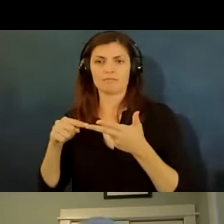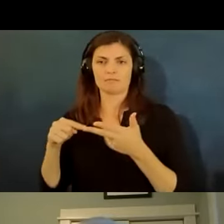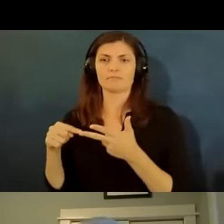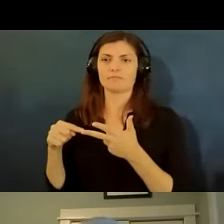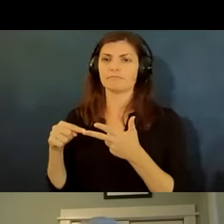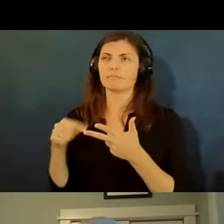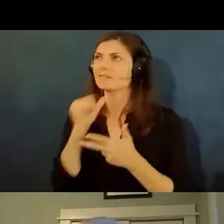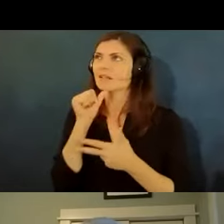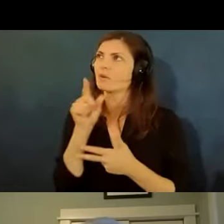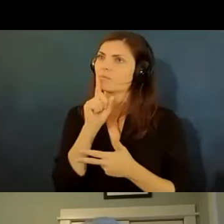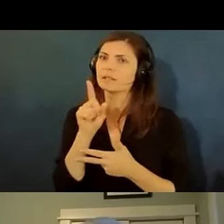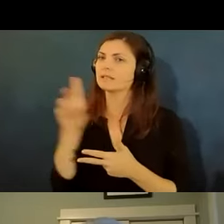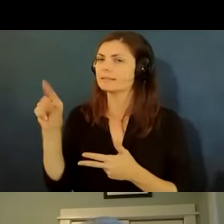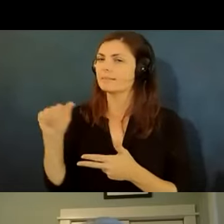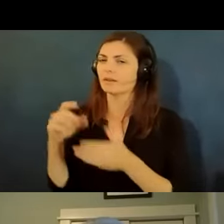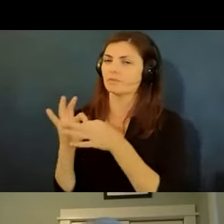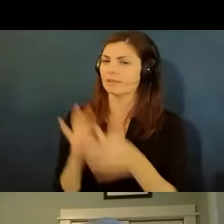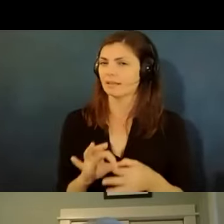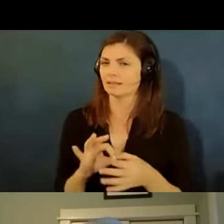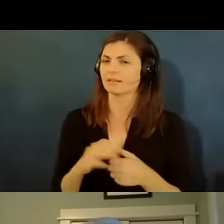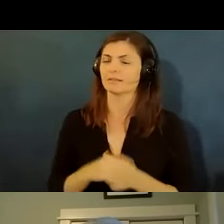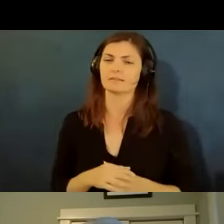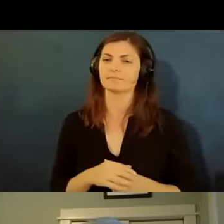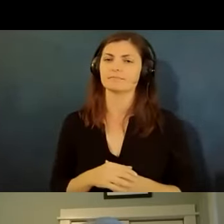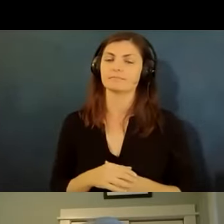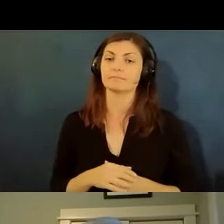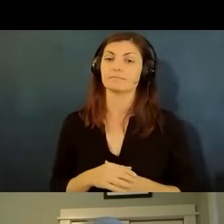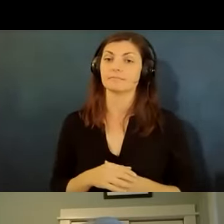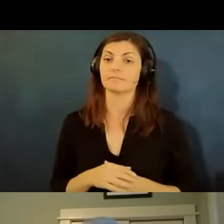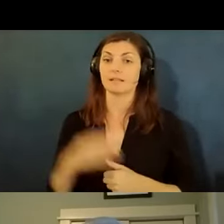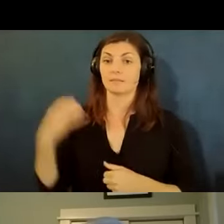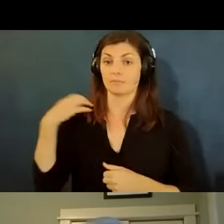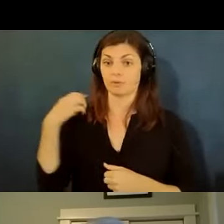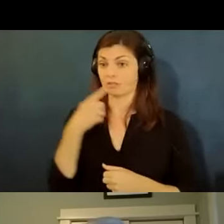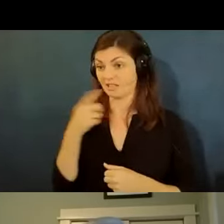really disability related directly but the employer says you're an older worker